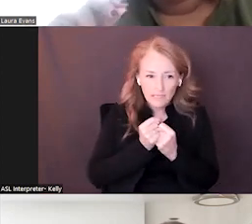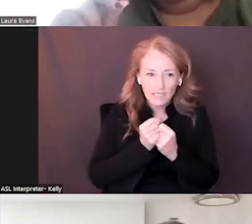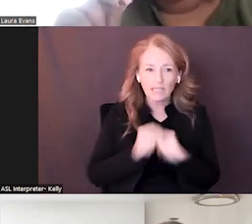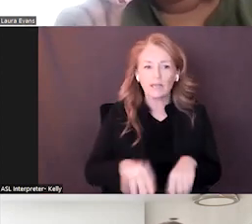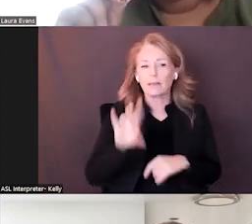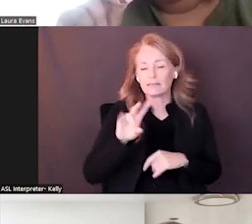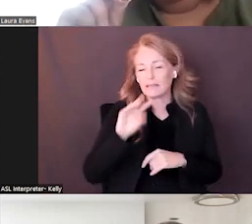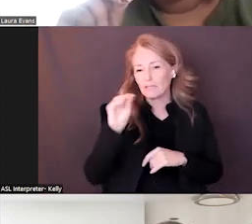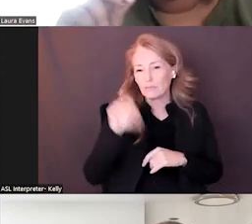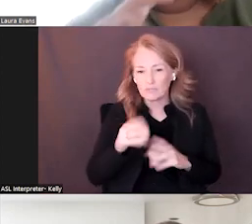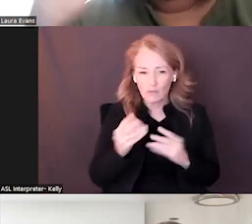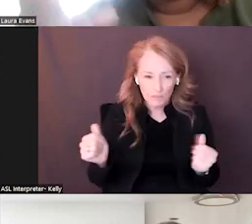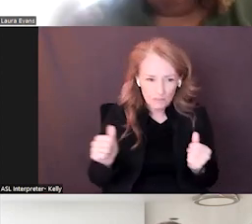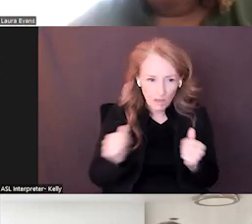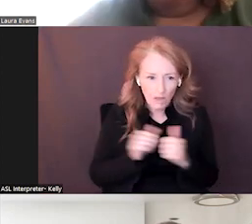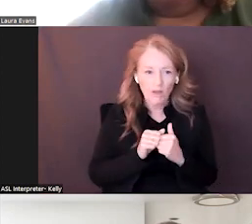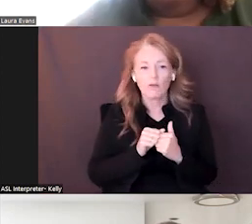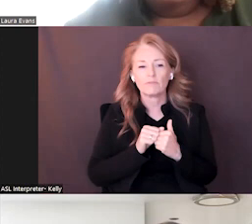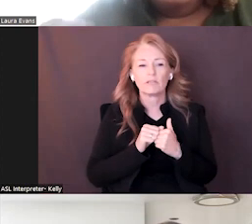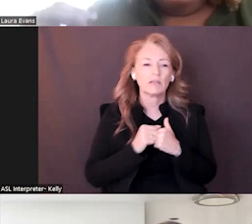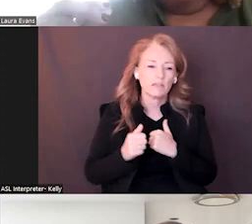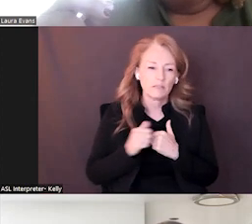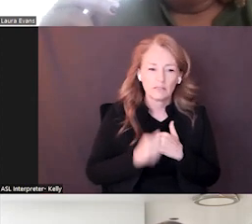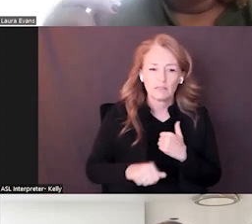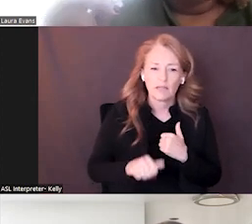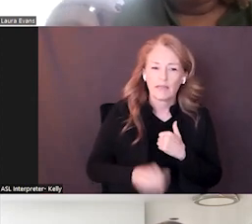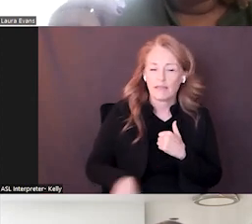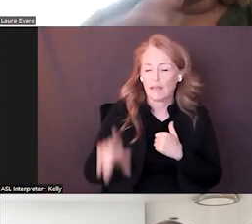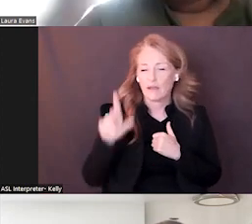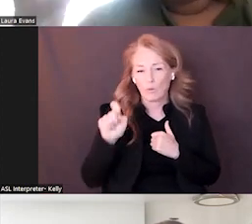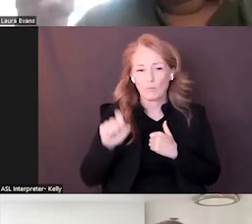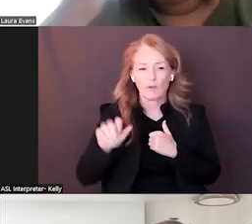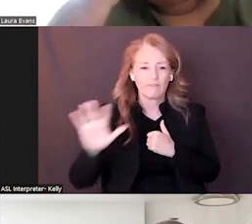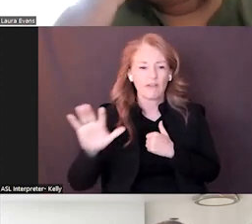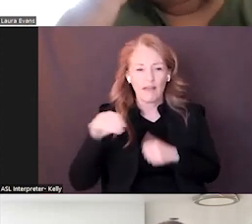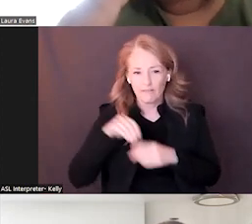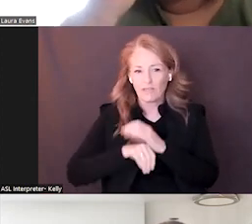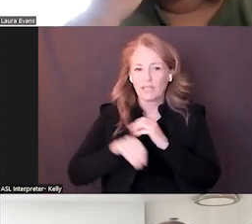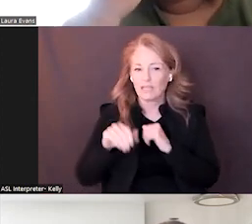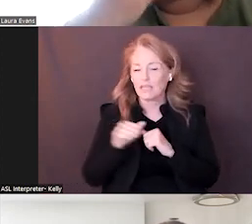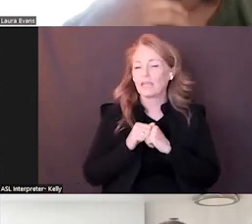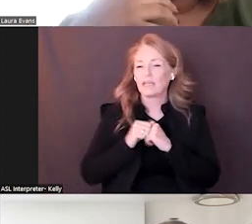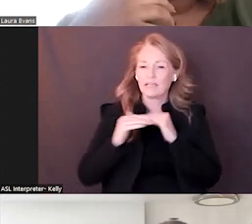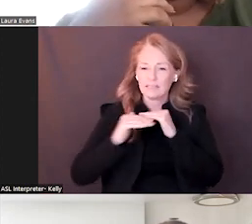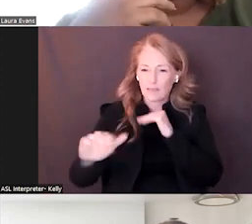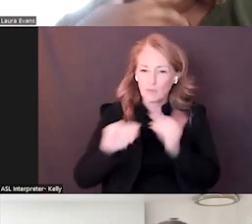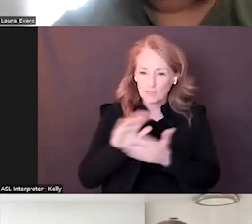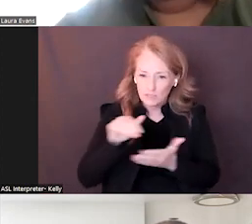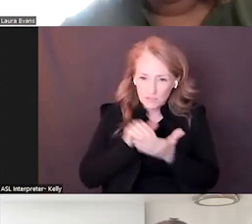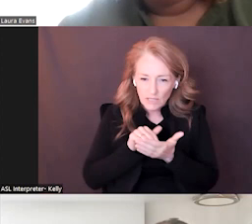ARE IN A CRISIS STABILIZATION CENTER AND 525 FOLKS THAT MOVED ON